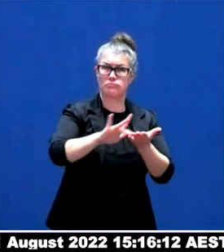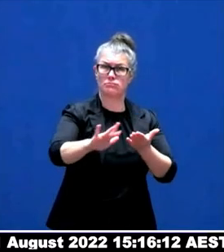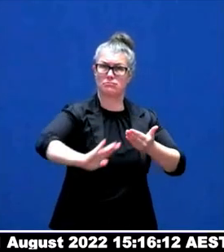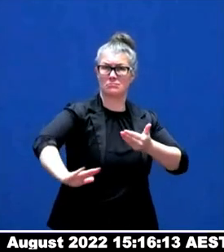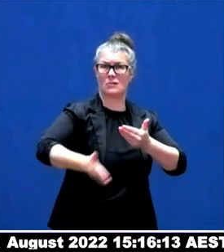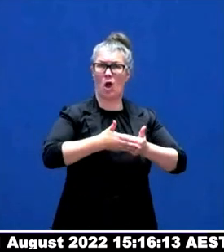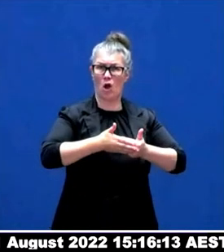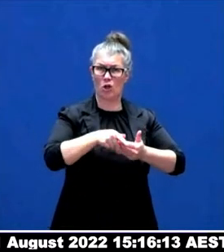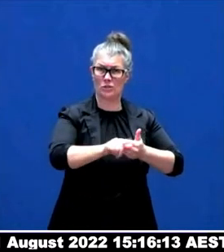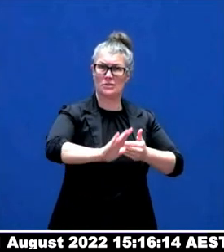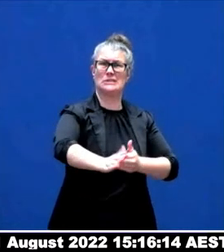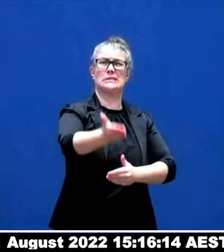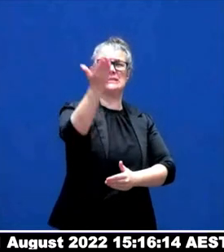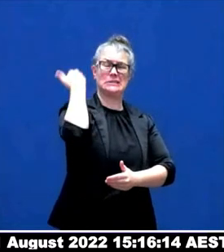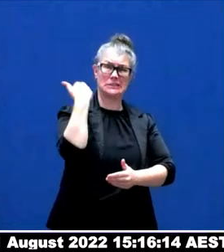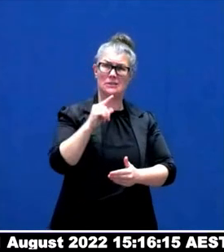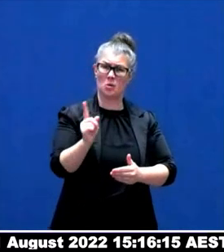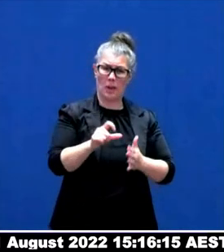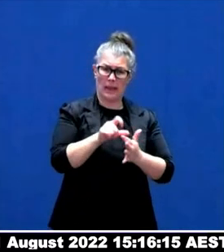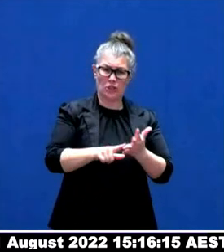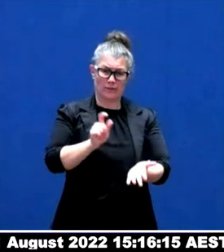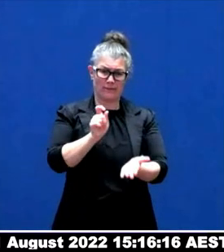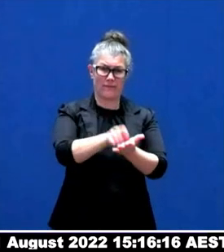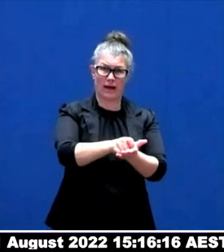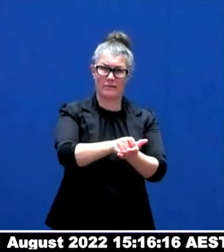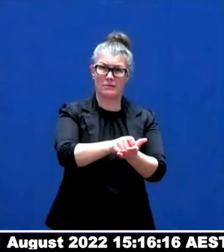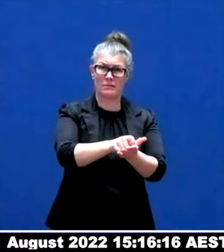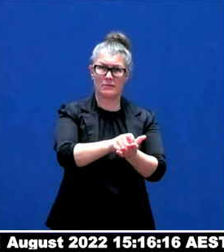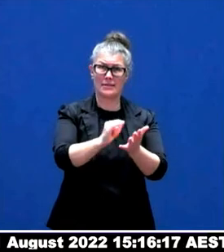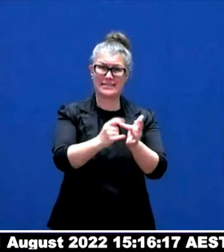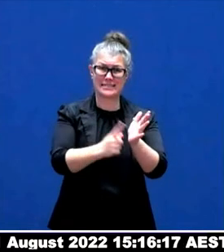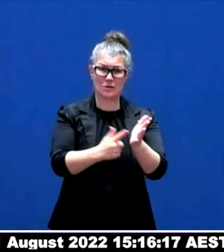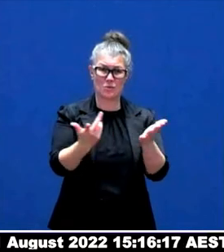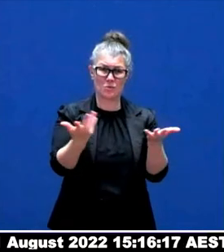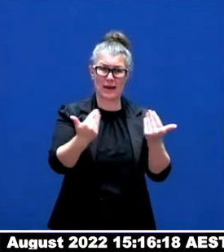What is the NDIS doing funding people for SIL living in large residential centres, and